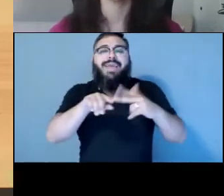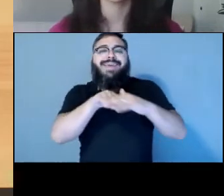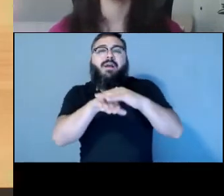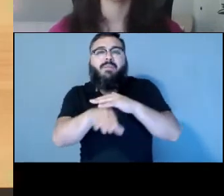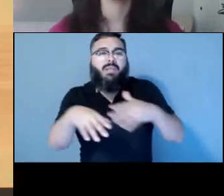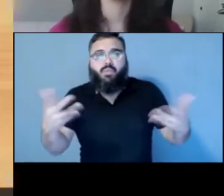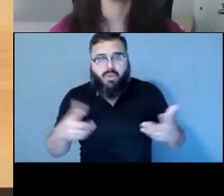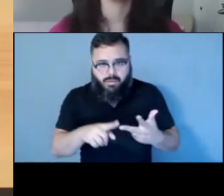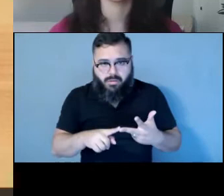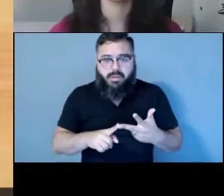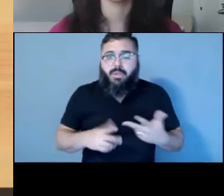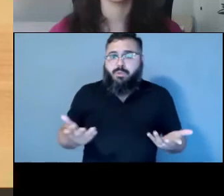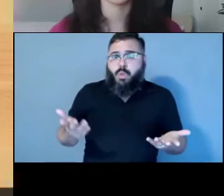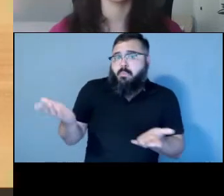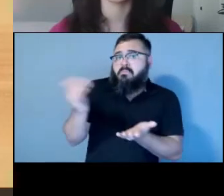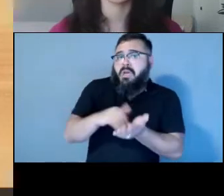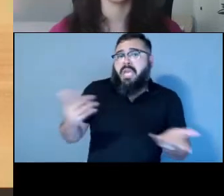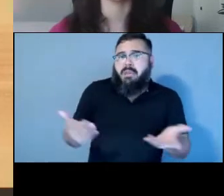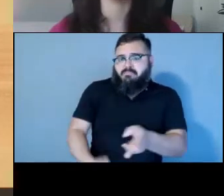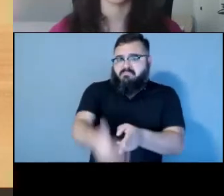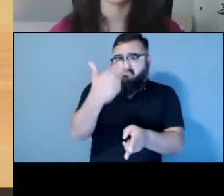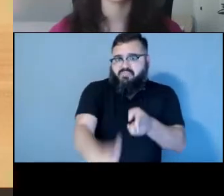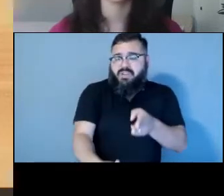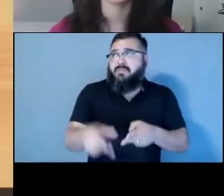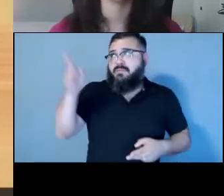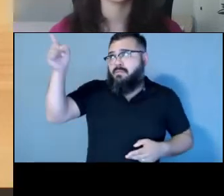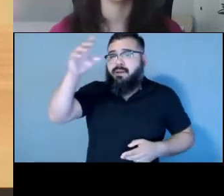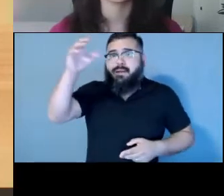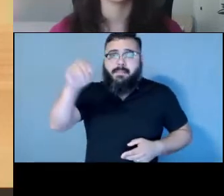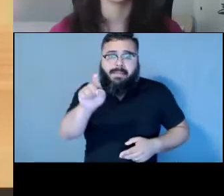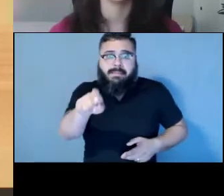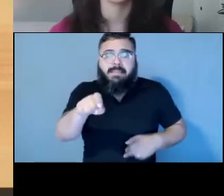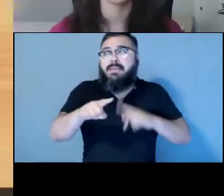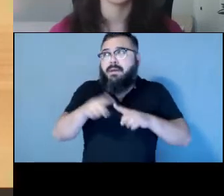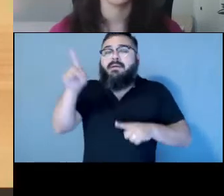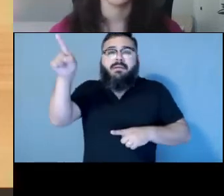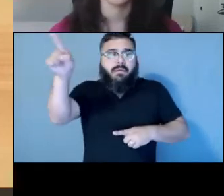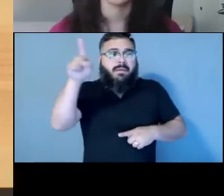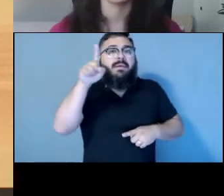So again, relatively brief what they need, but they need to get that from your employer